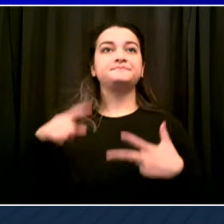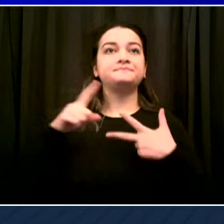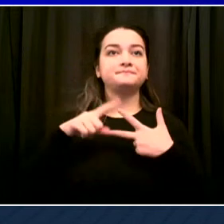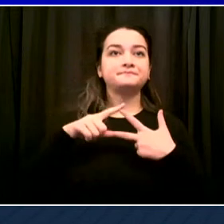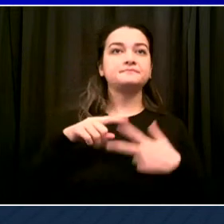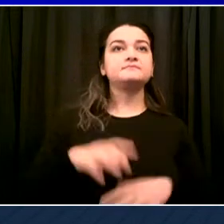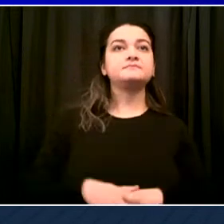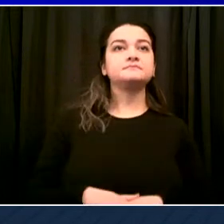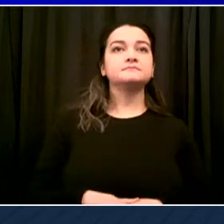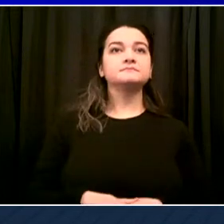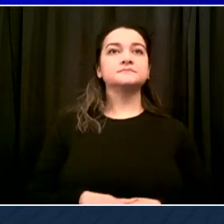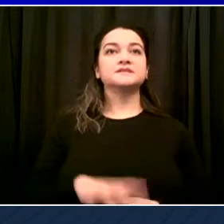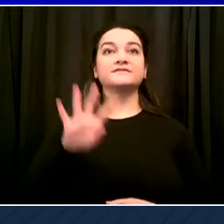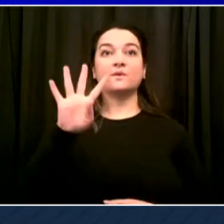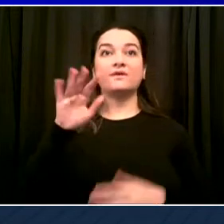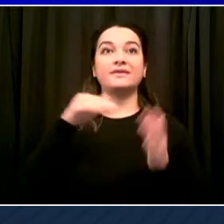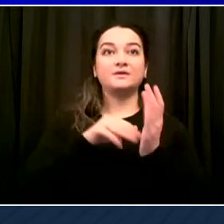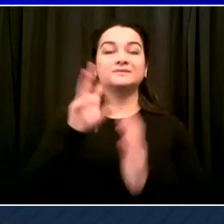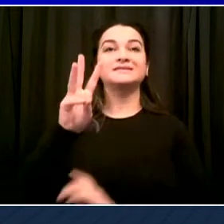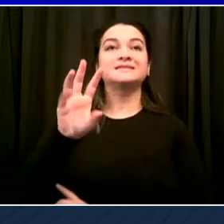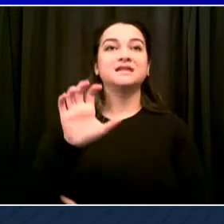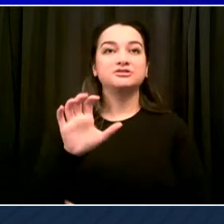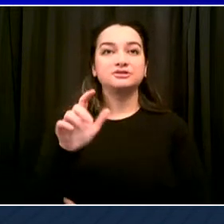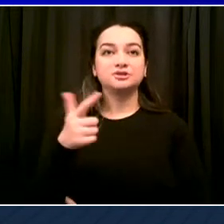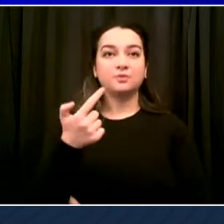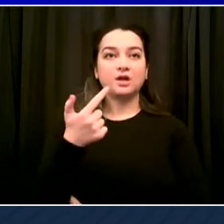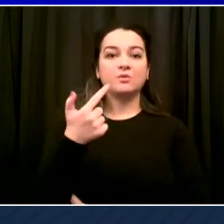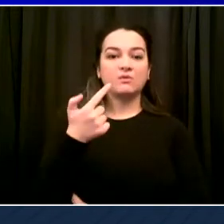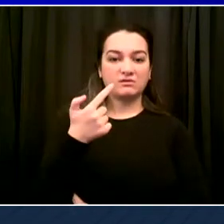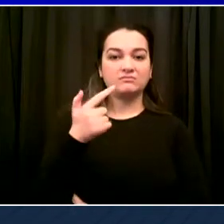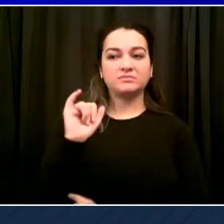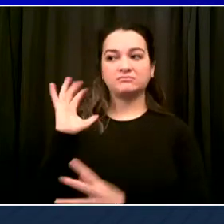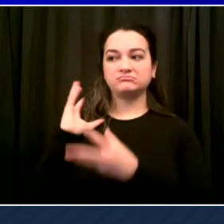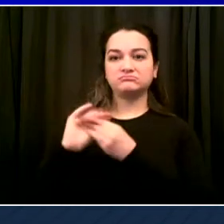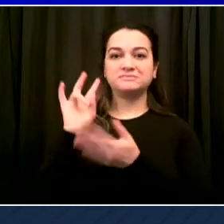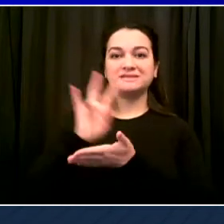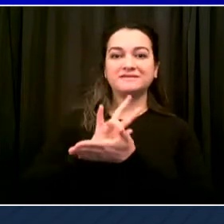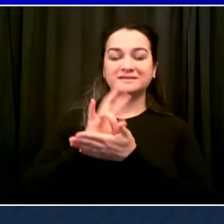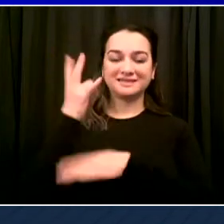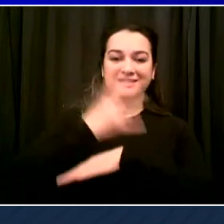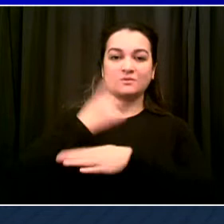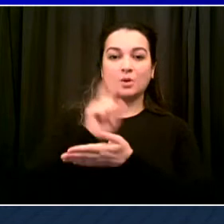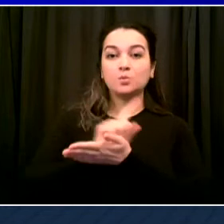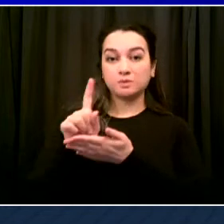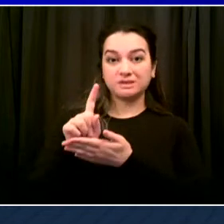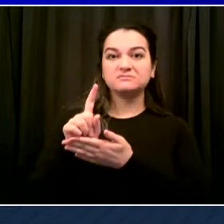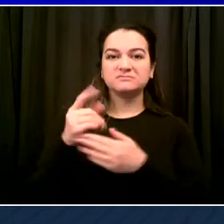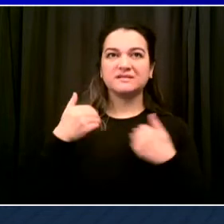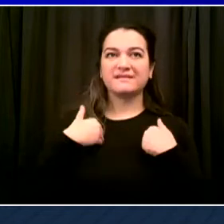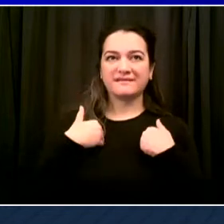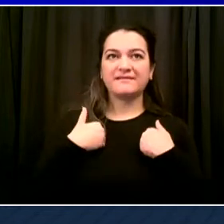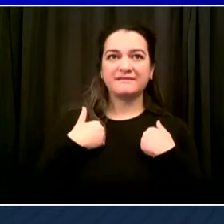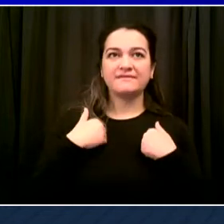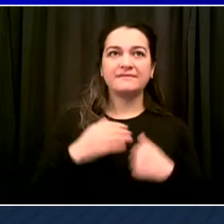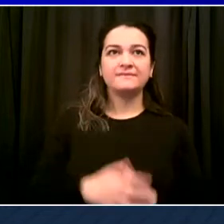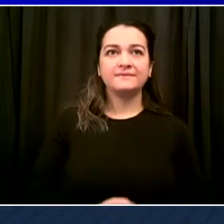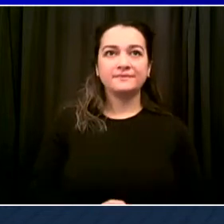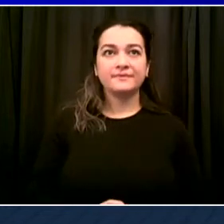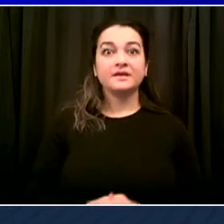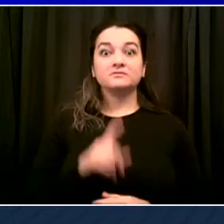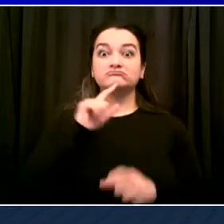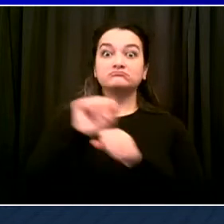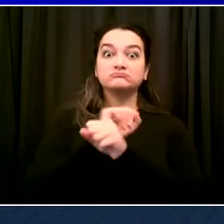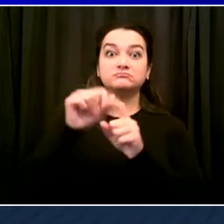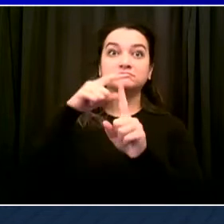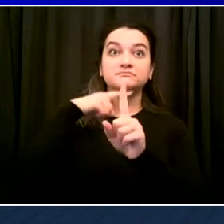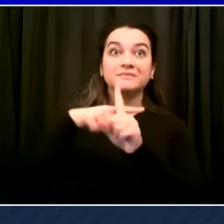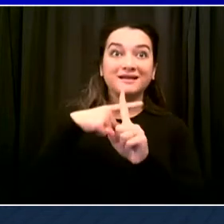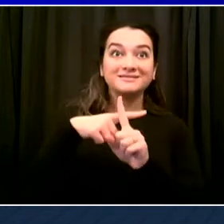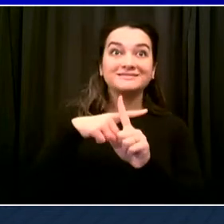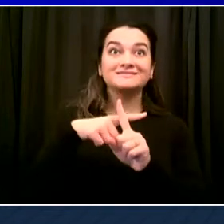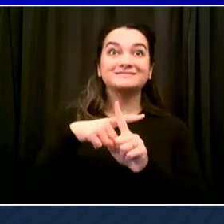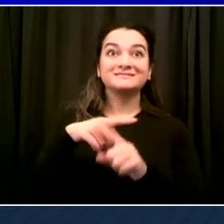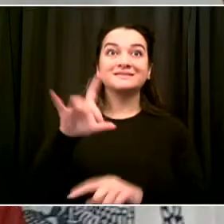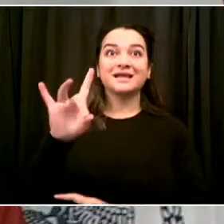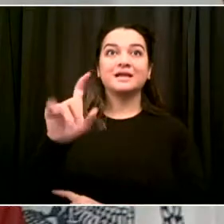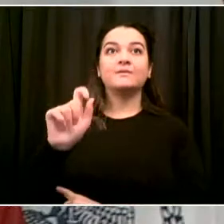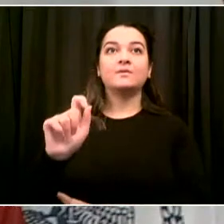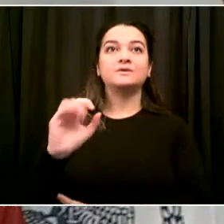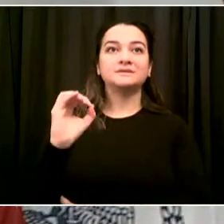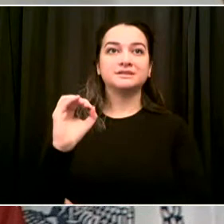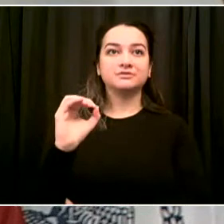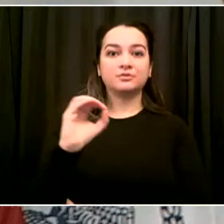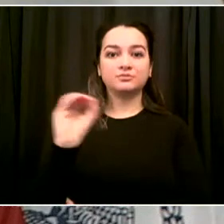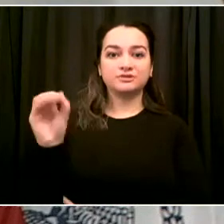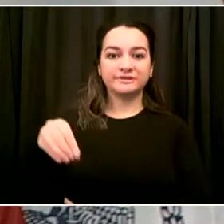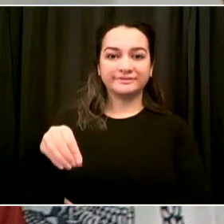NUMBER TWO, CURRENT NEW CASES,